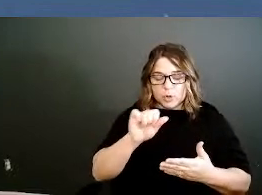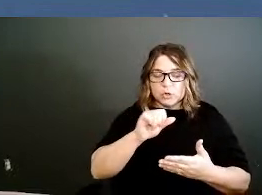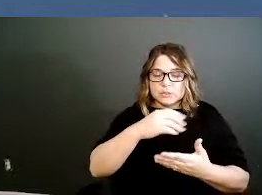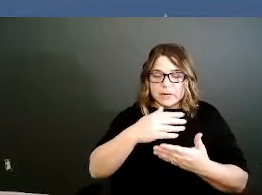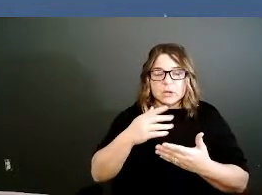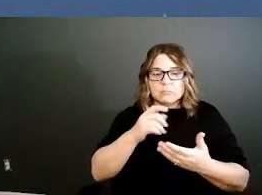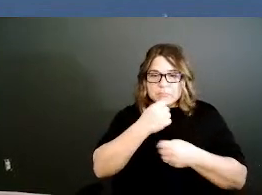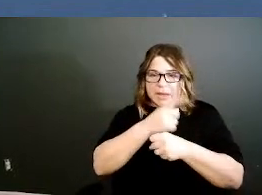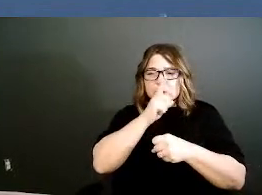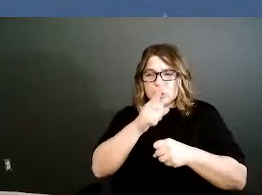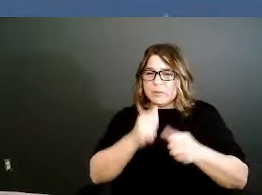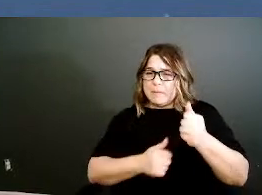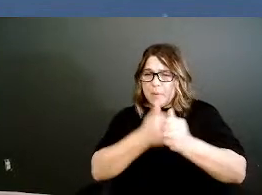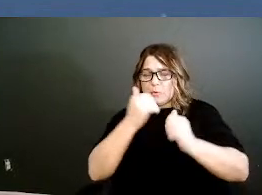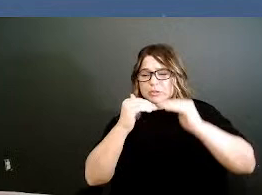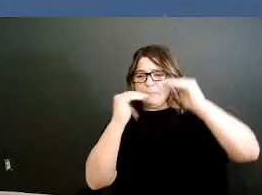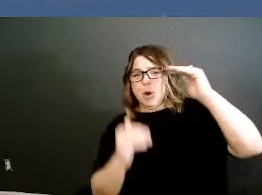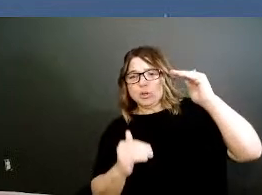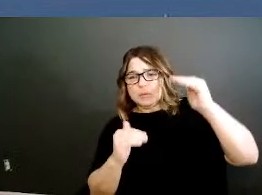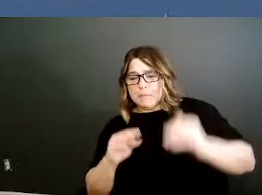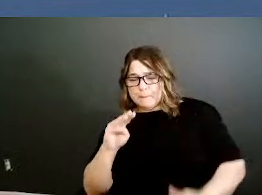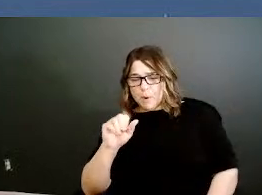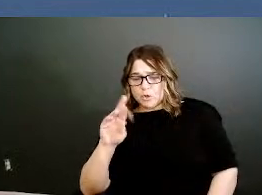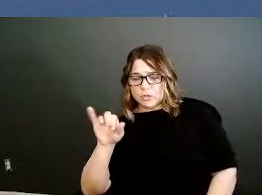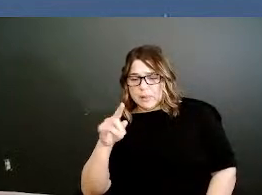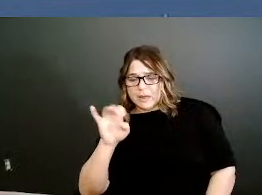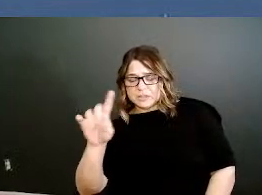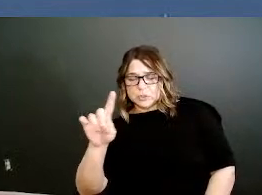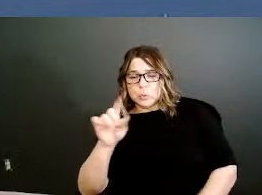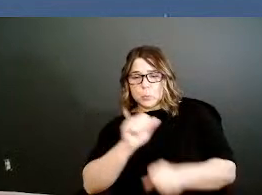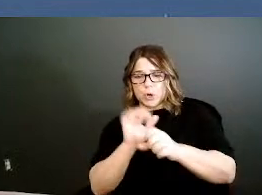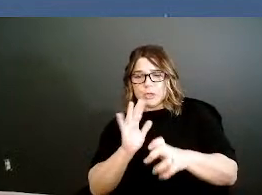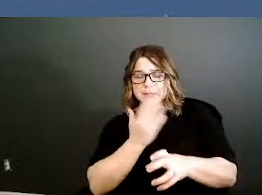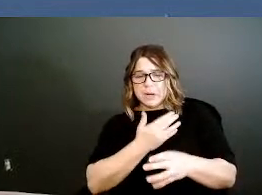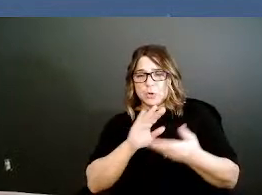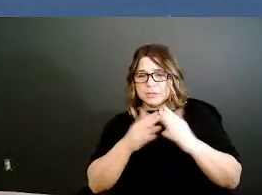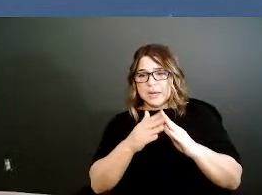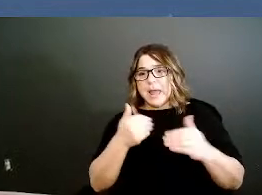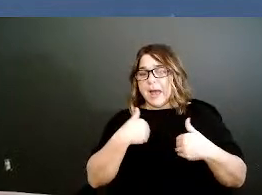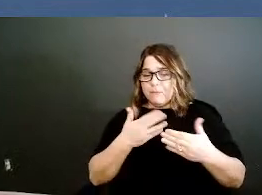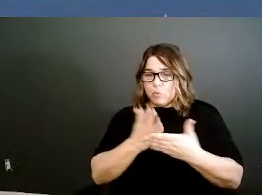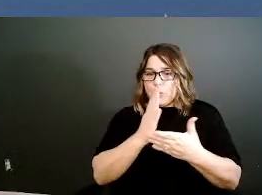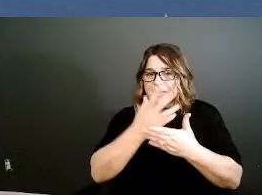I'M GOING TO READ A PREPARED STATEMENT FROM ONE OF OUR MEMBERS. SHE STATES MY NAME IS